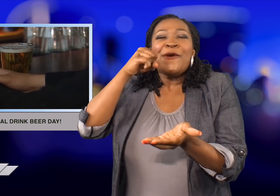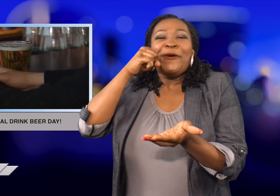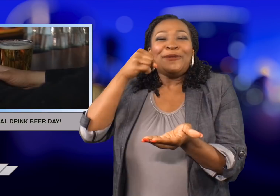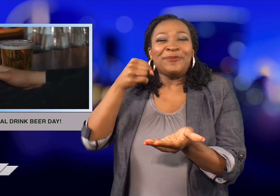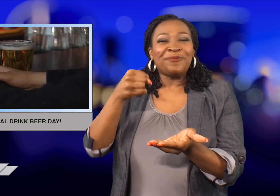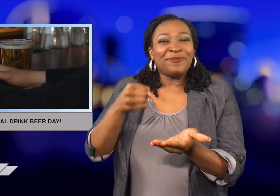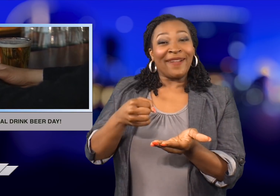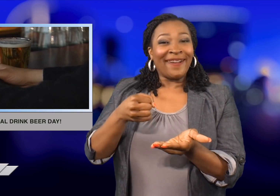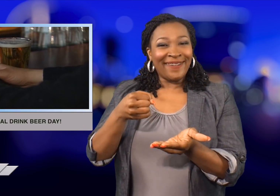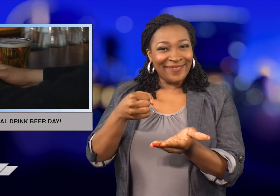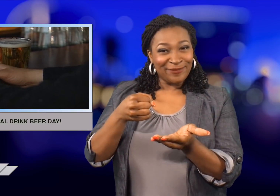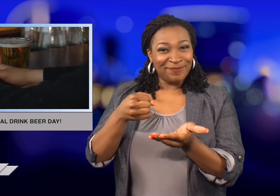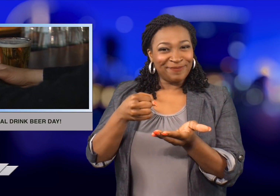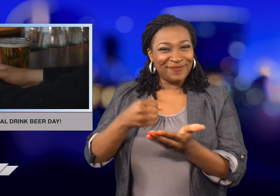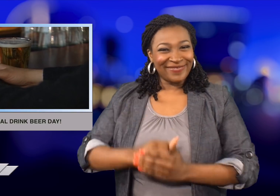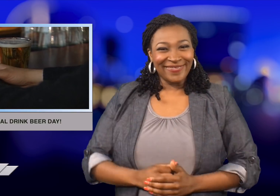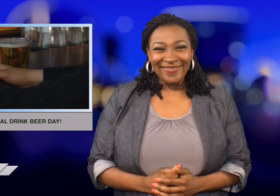Cheers!